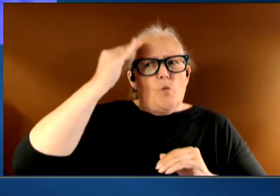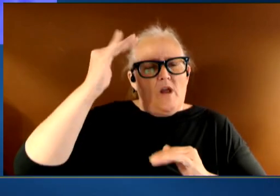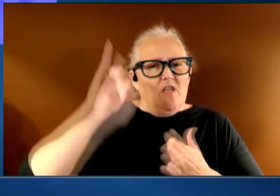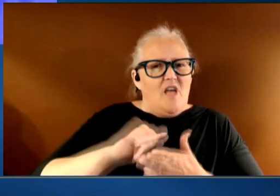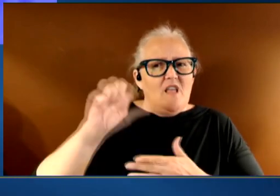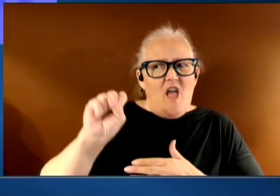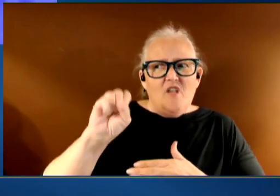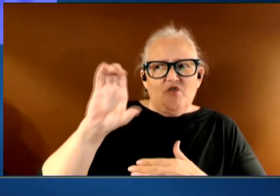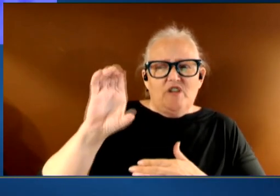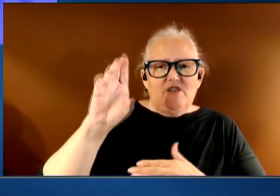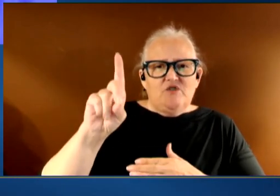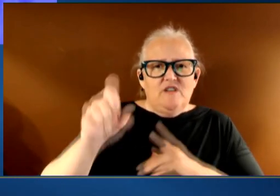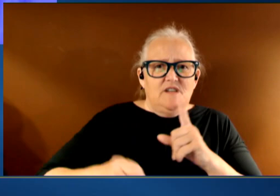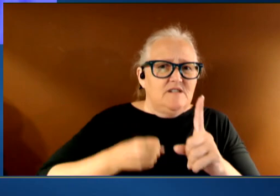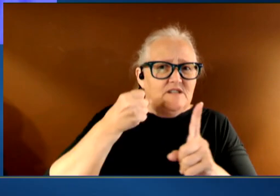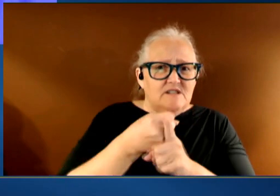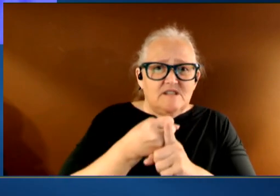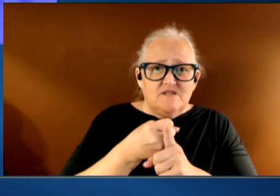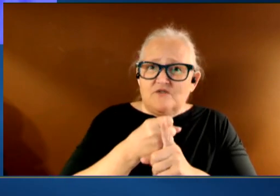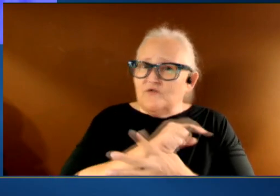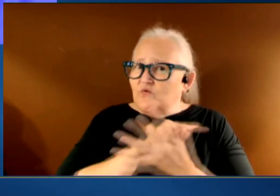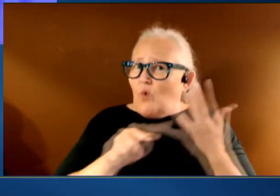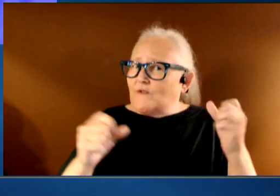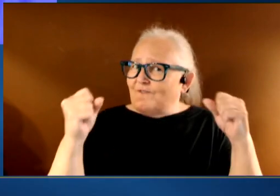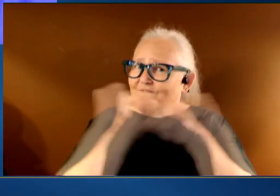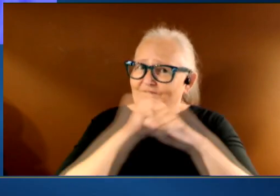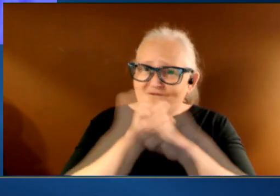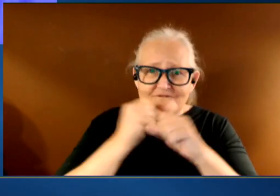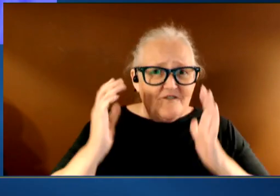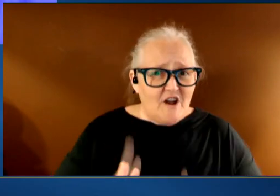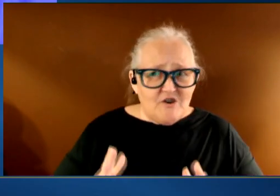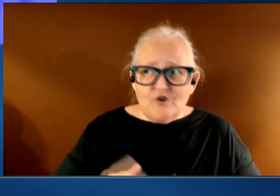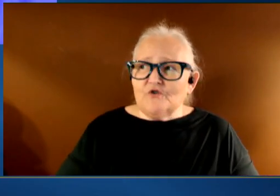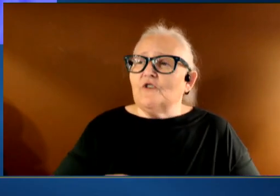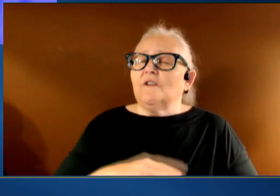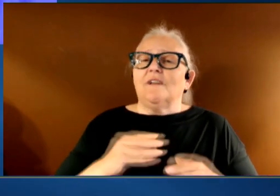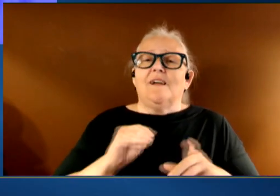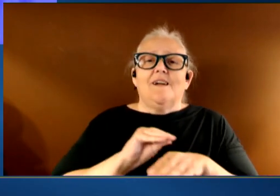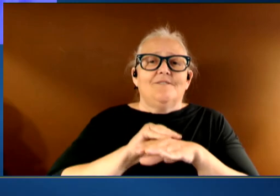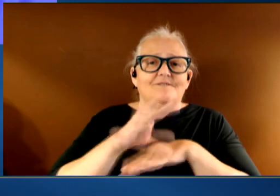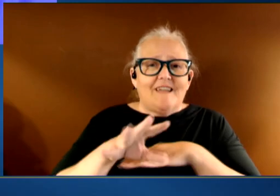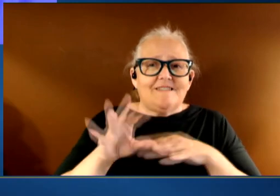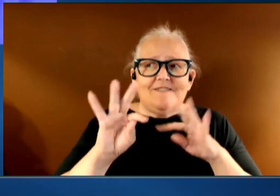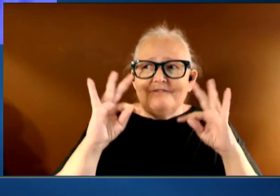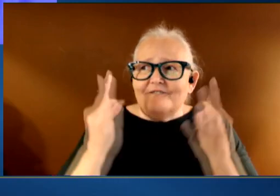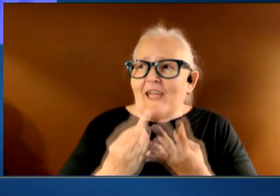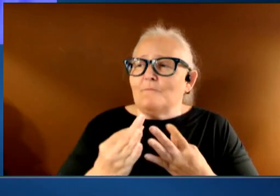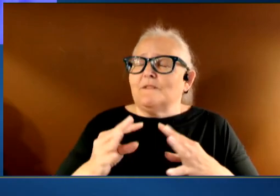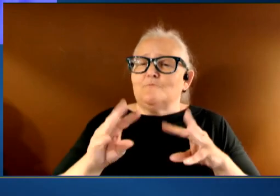first and foremost, but also their families, their providers, their allies, and their advocates.